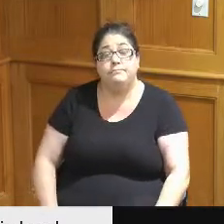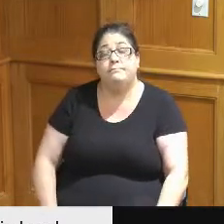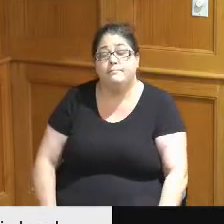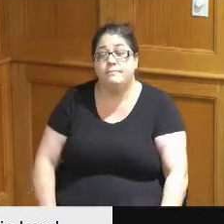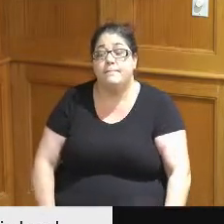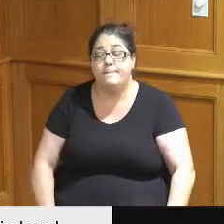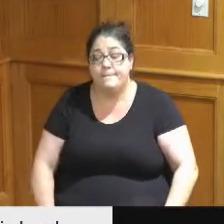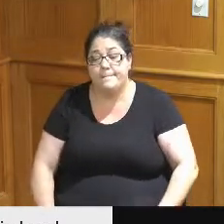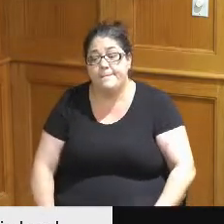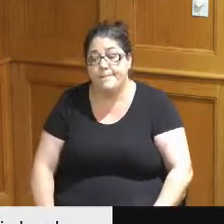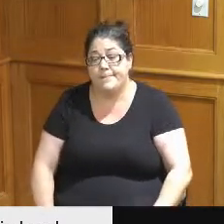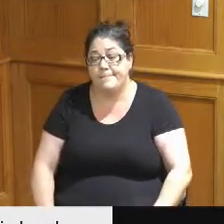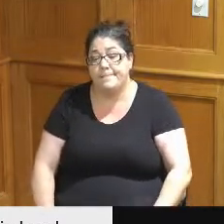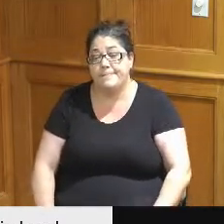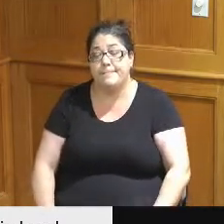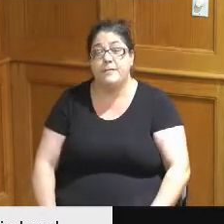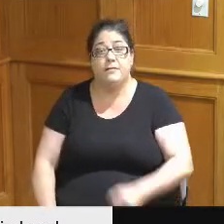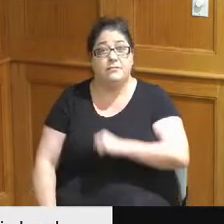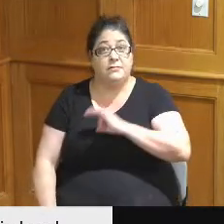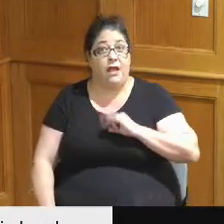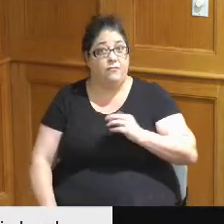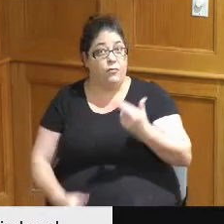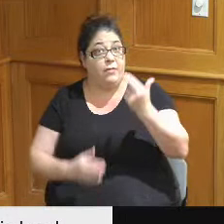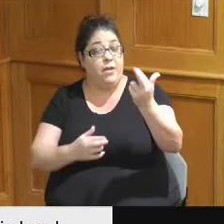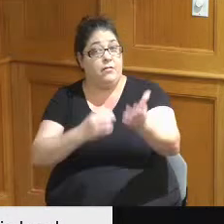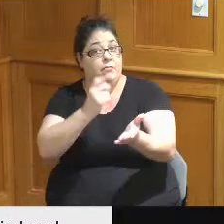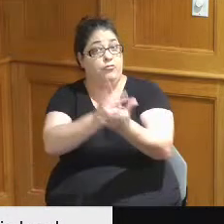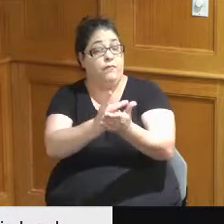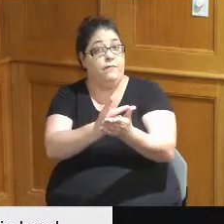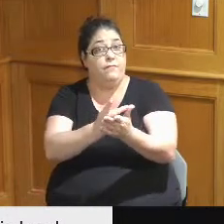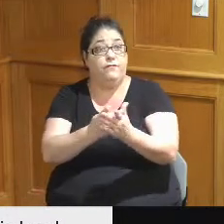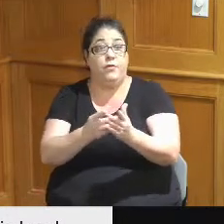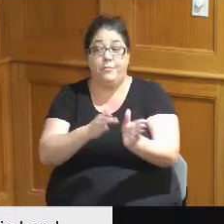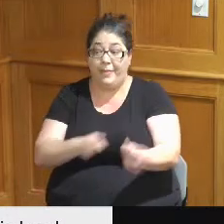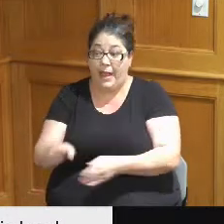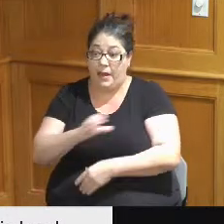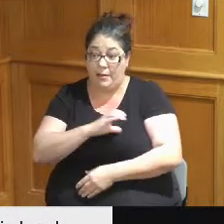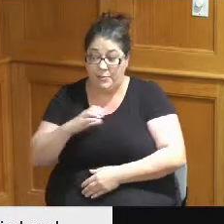request so staff recommended approval the regional Planning Commission recommended approval as well